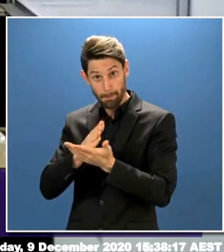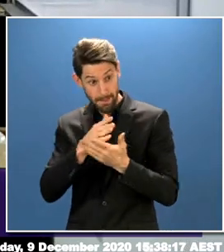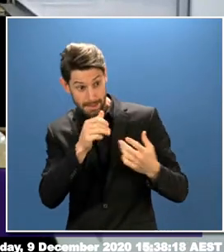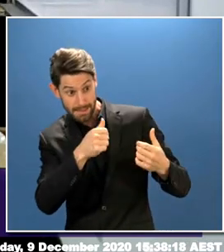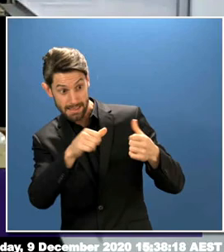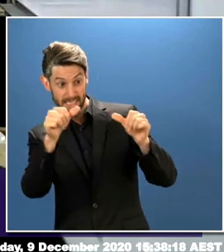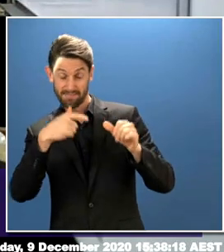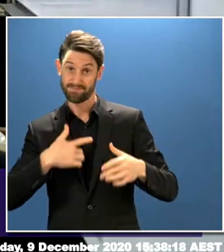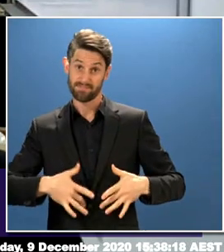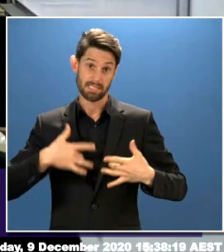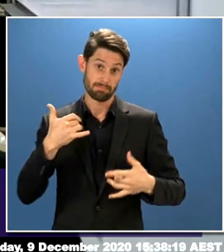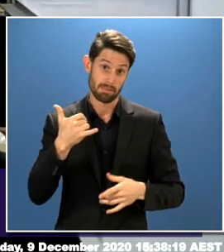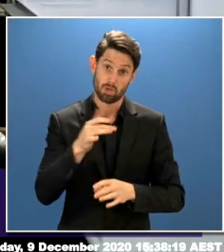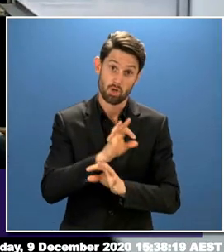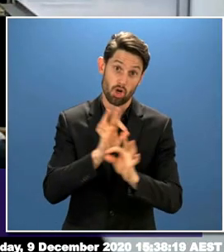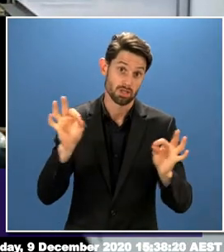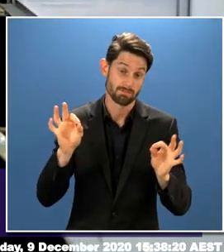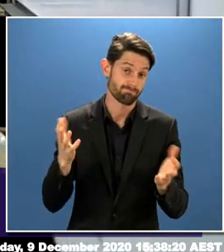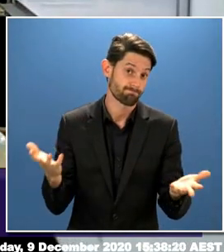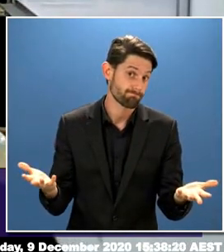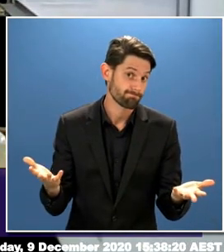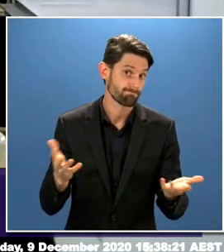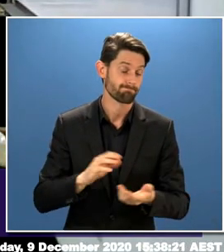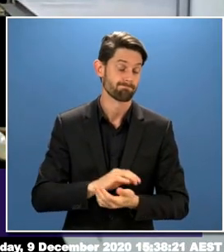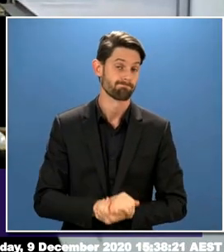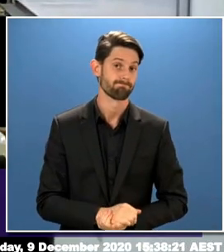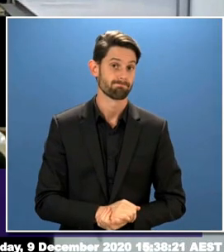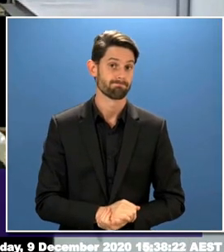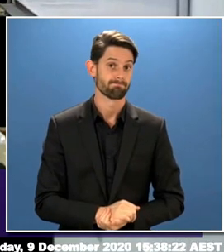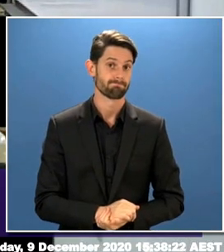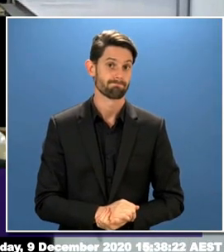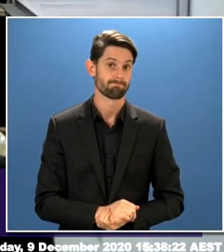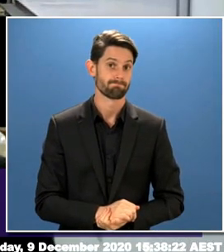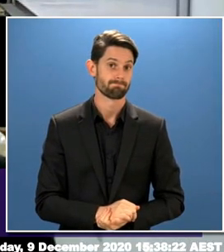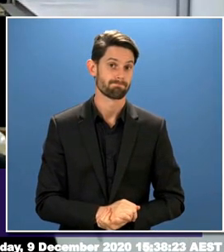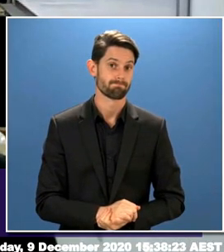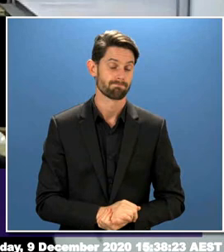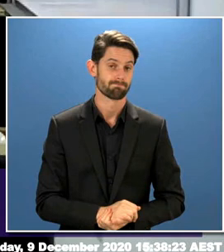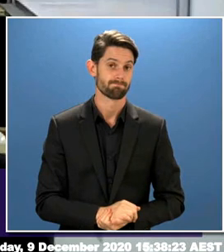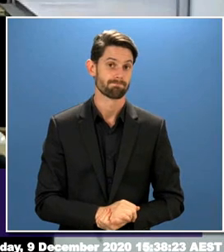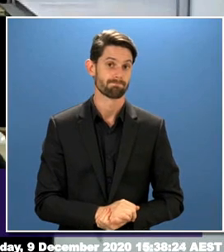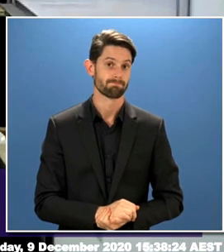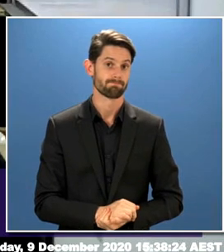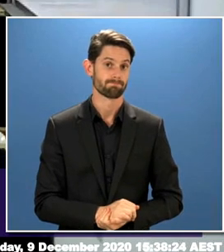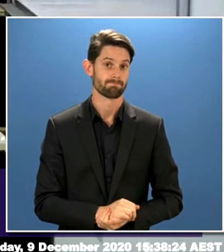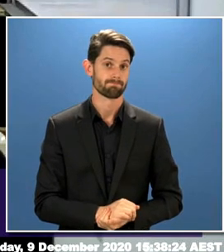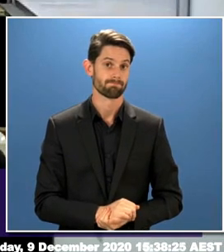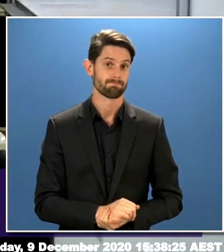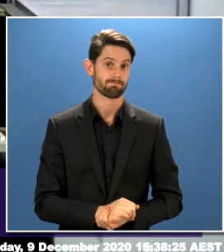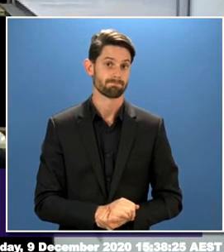But yeah, because of all the different multiple factors that have, that, you know, that we see